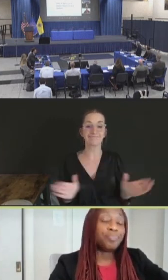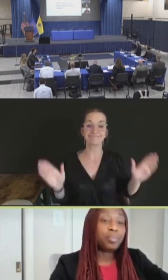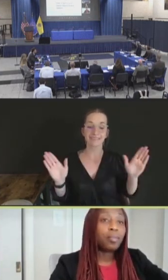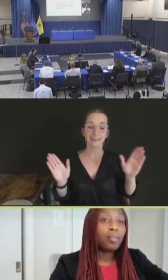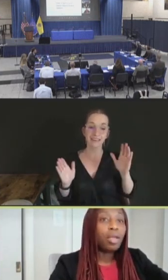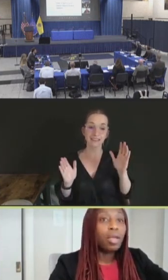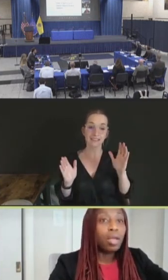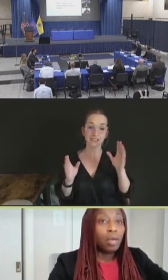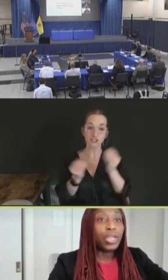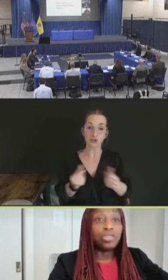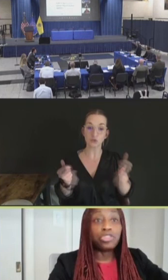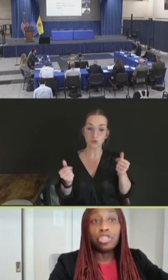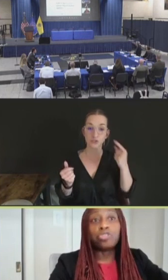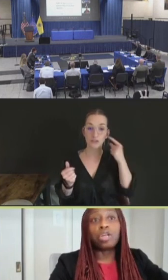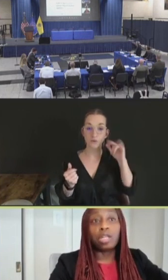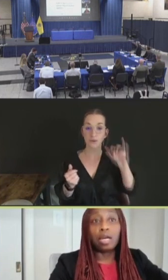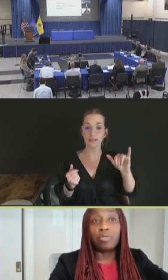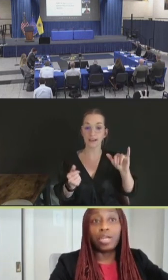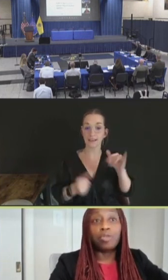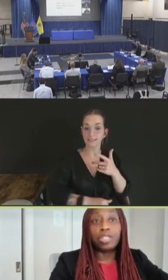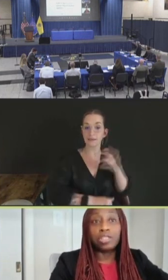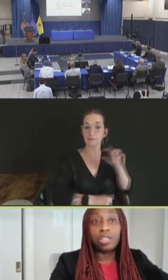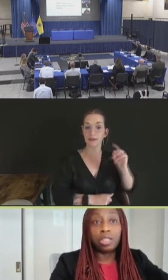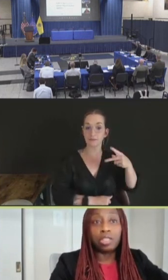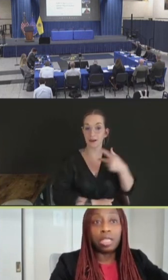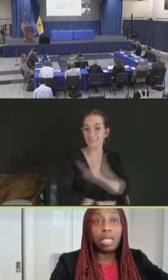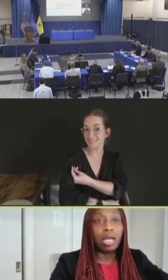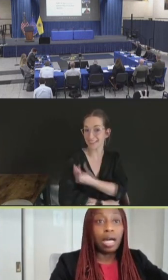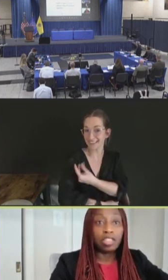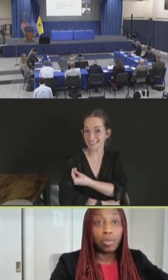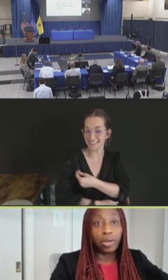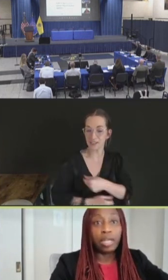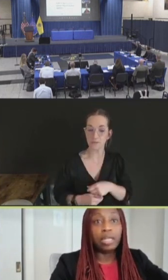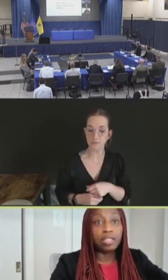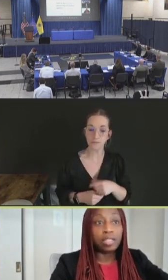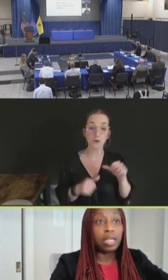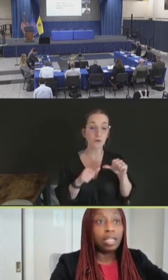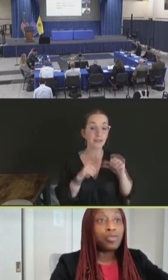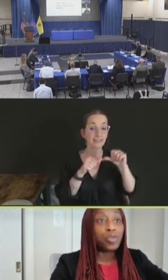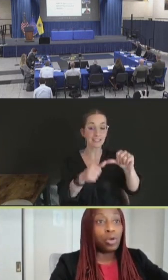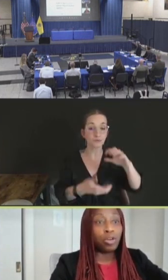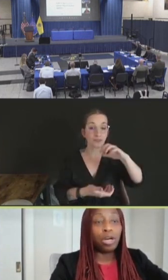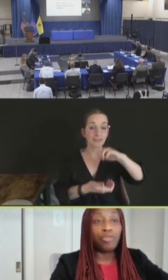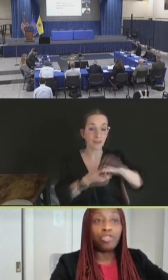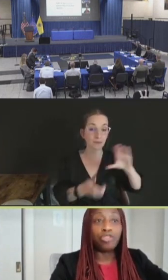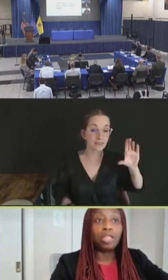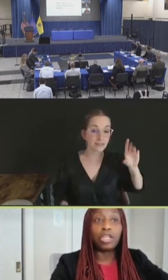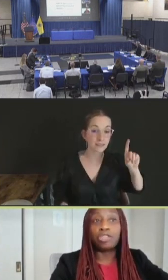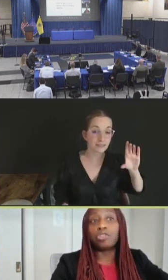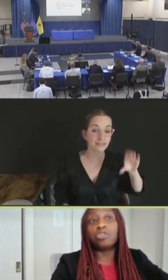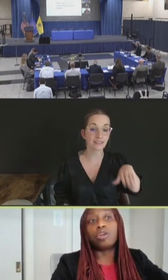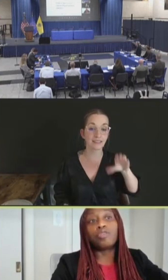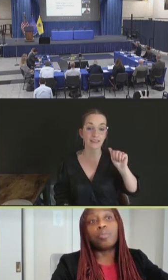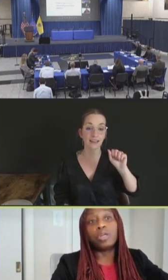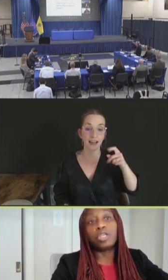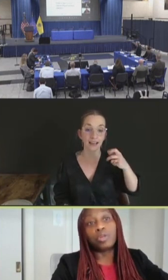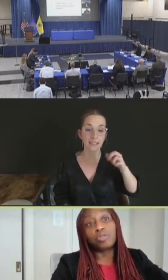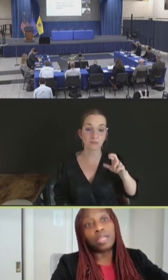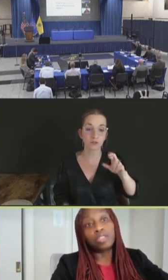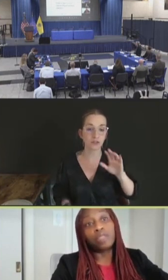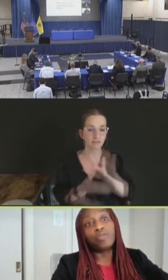We continue to collaborate with CDC, ASPR and SNS for future allocations of the monkeypox vaccine